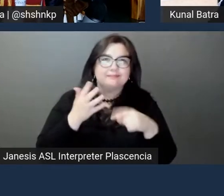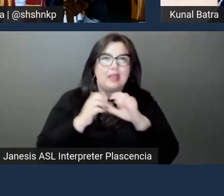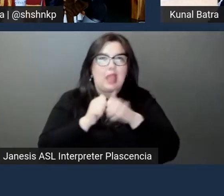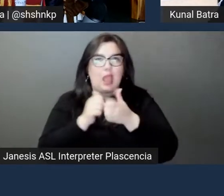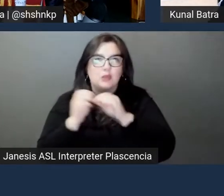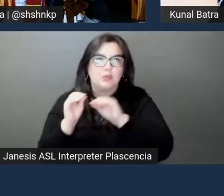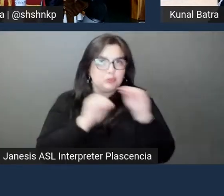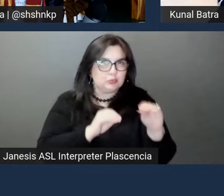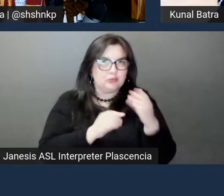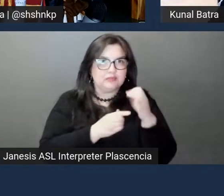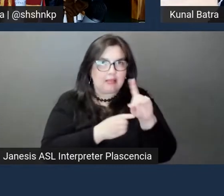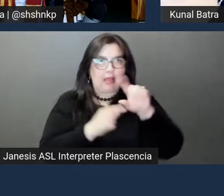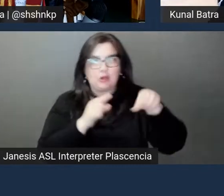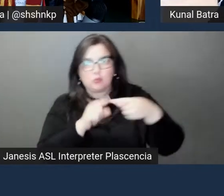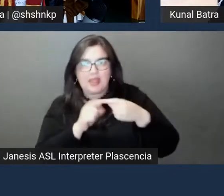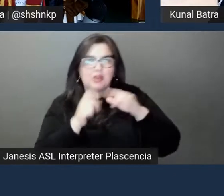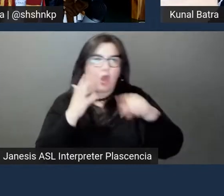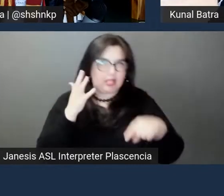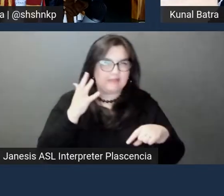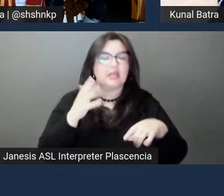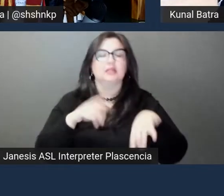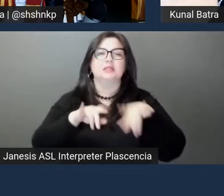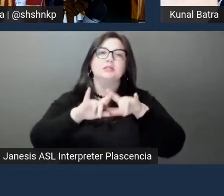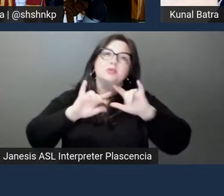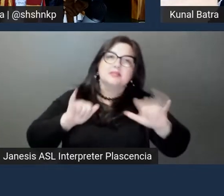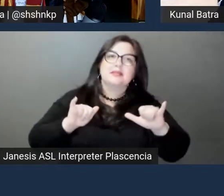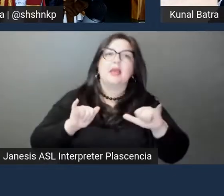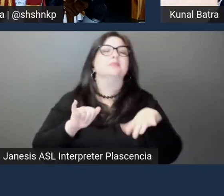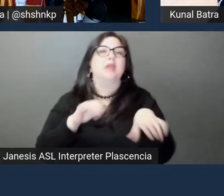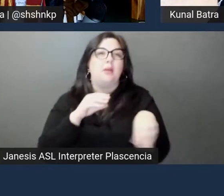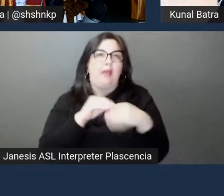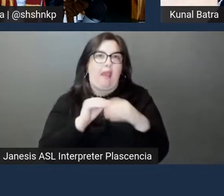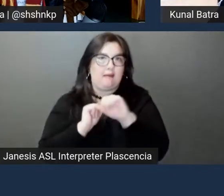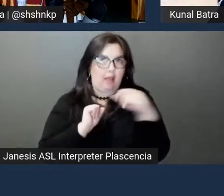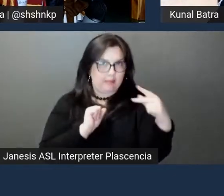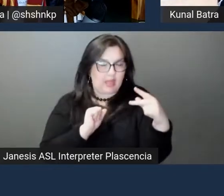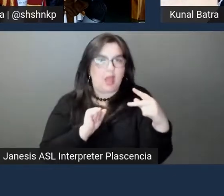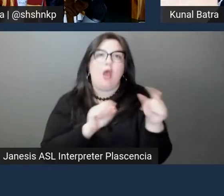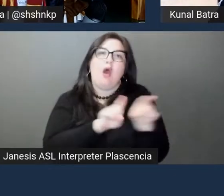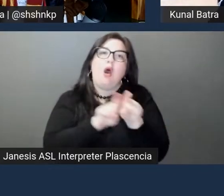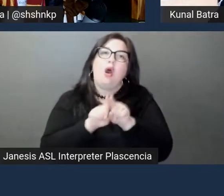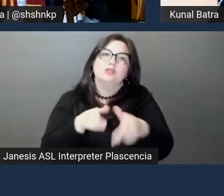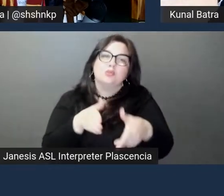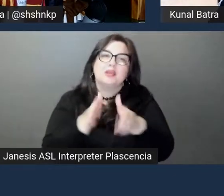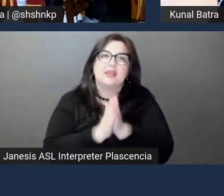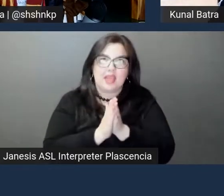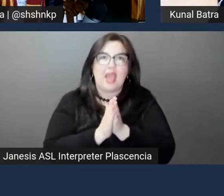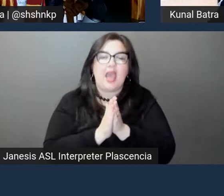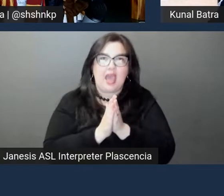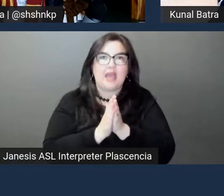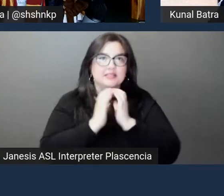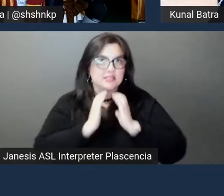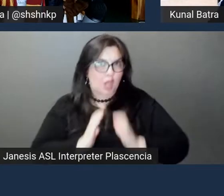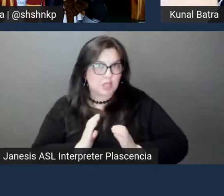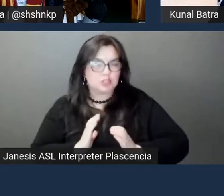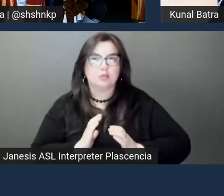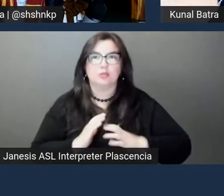Then at the same time at an application level, we also ask our customers if their wishes are to end up